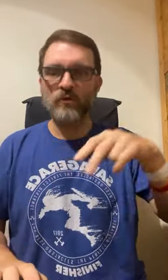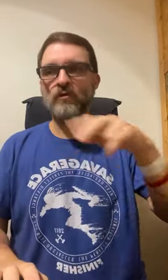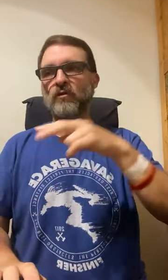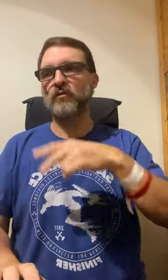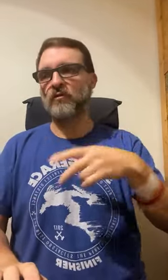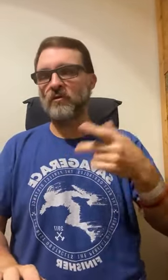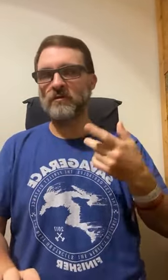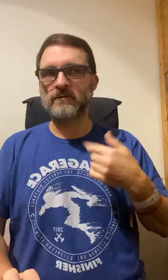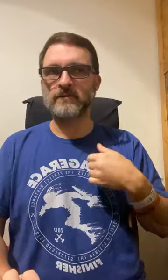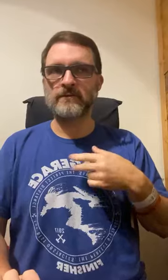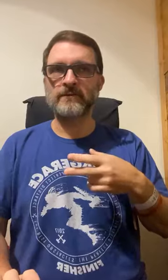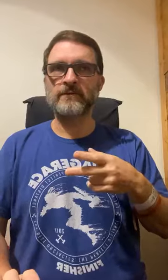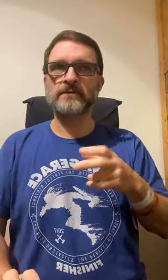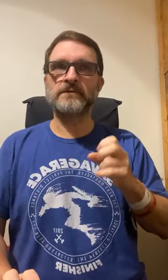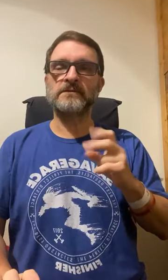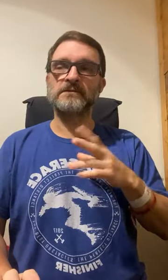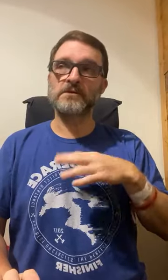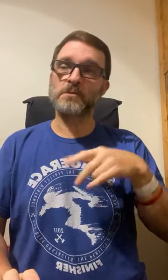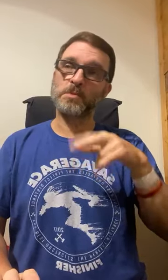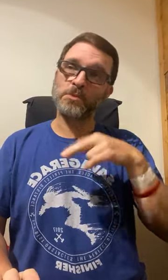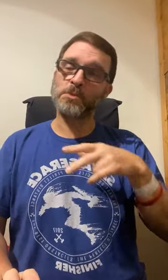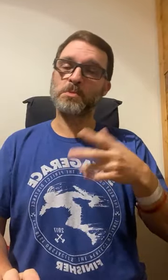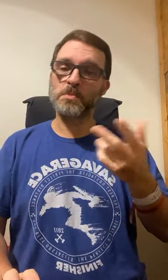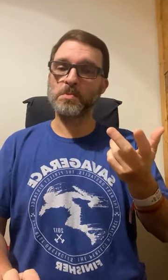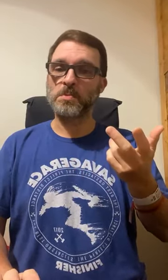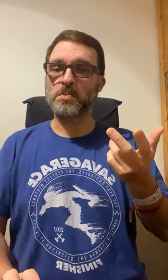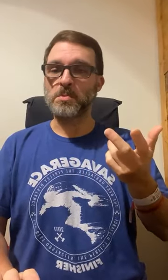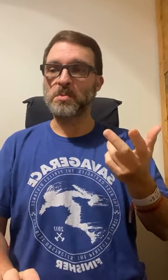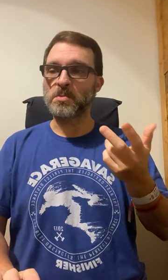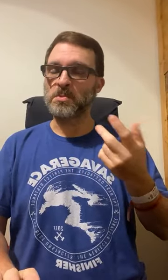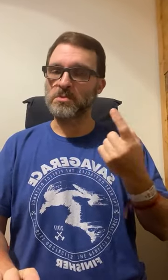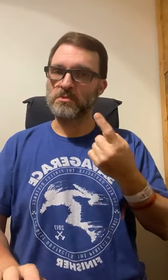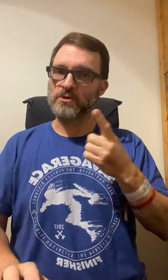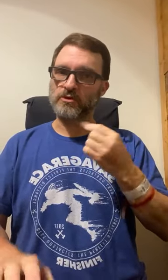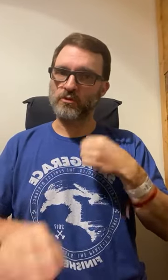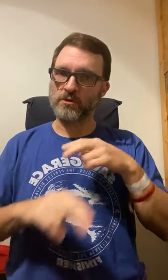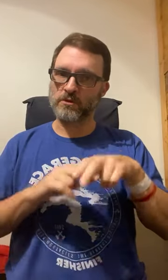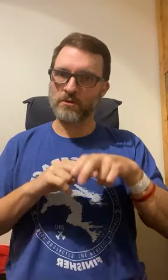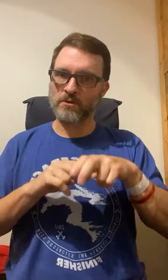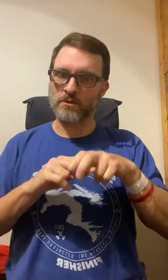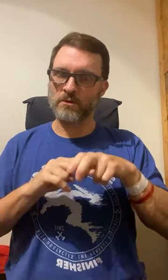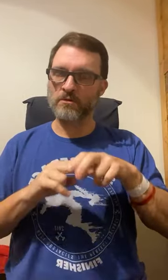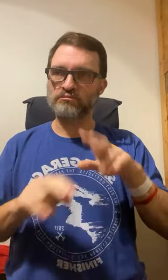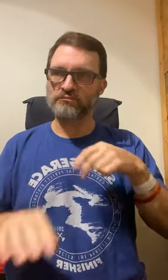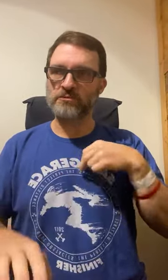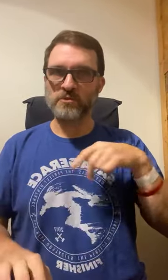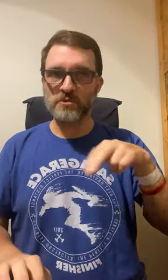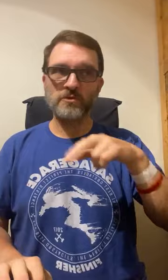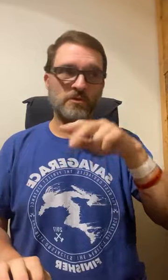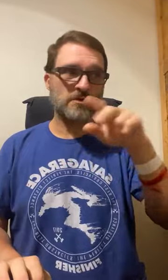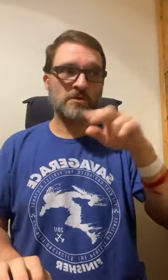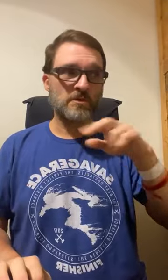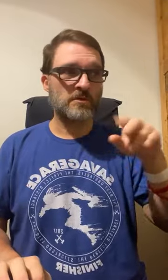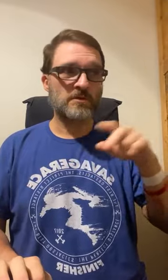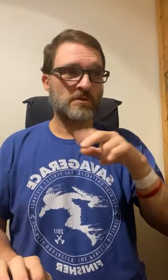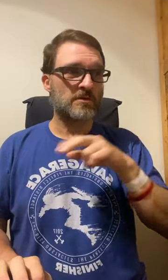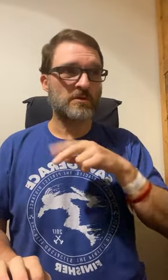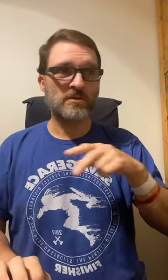I tried to walk around . So I did walk around knowing I had sat around too much. So I did walk around .